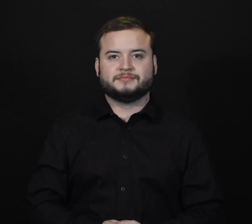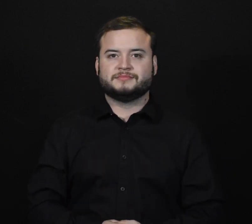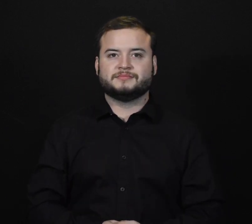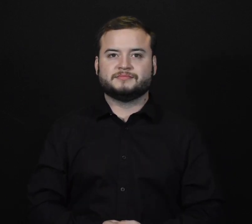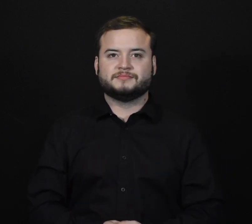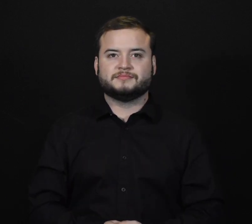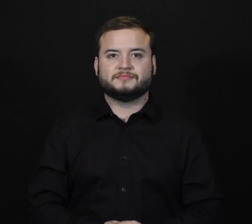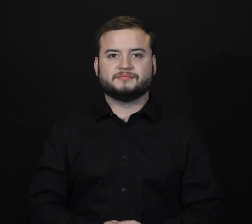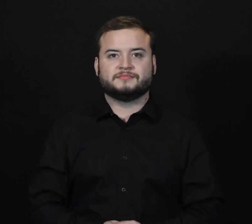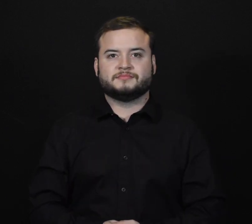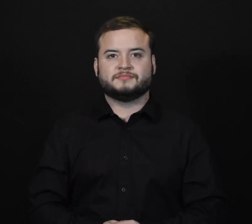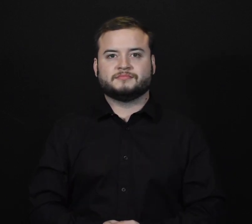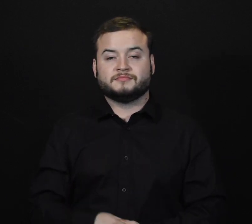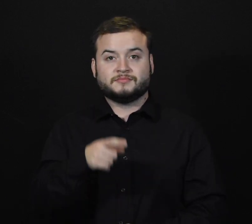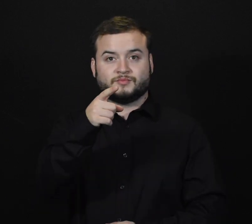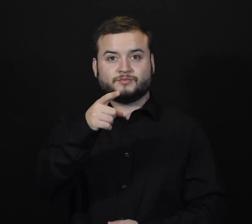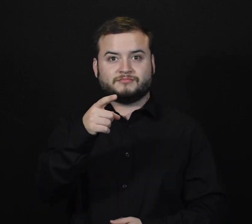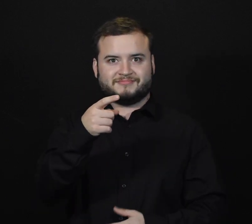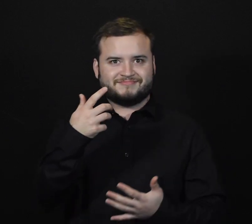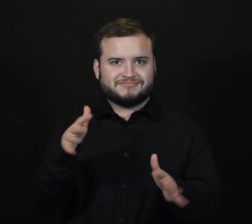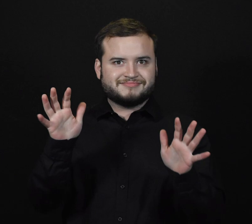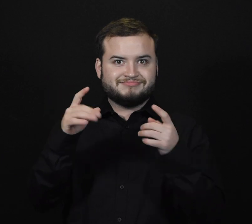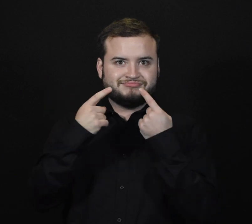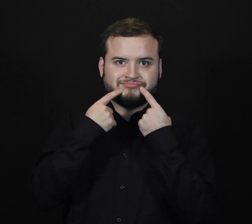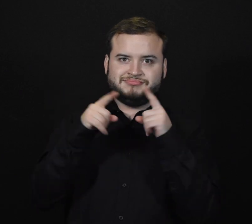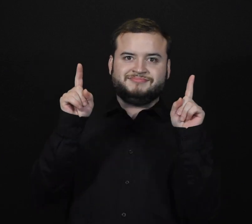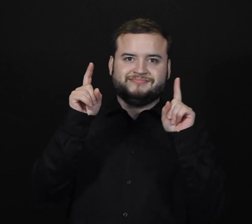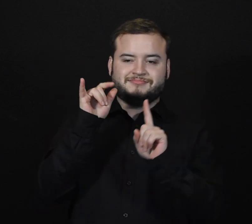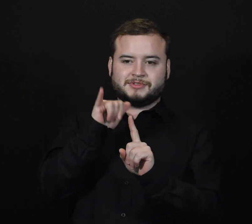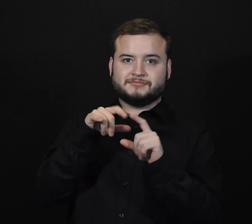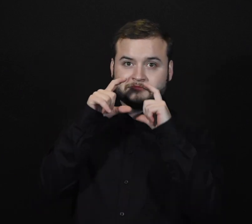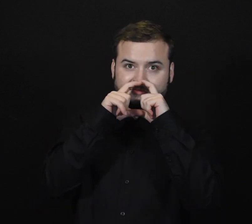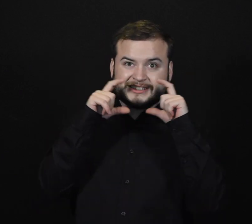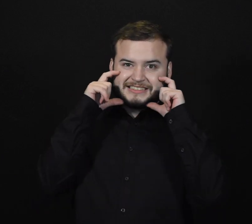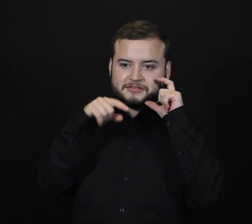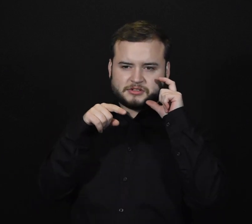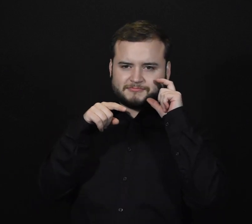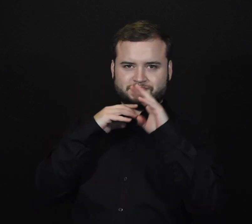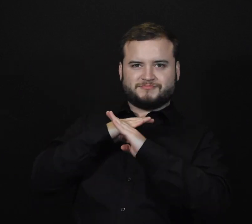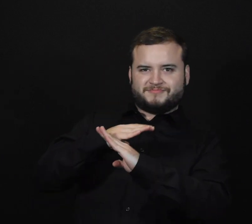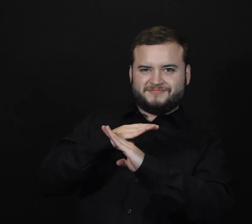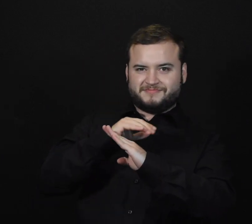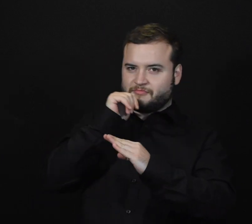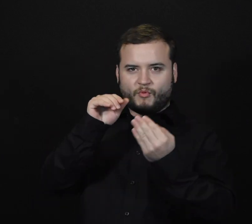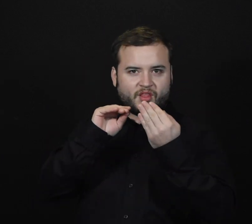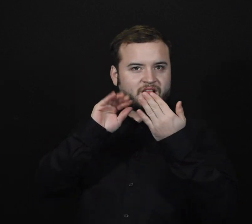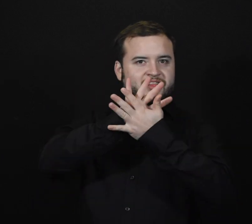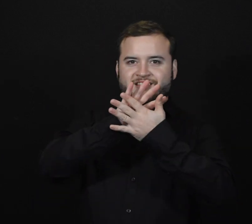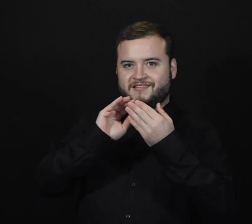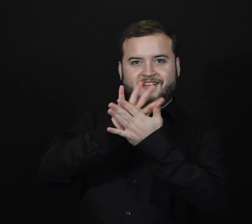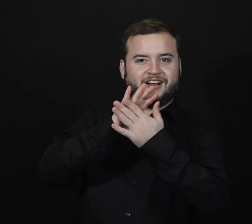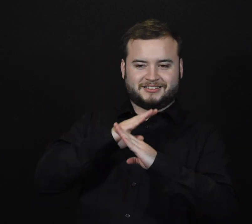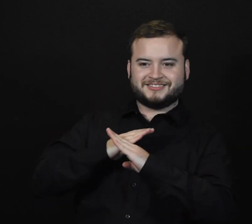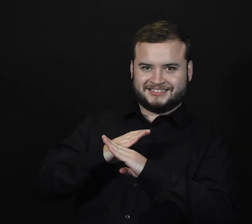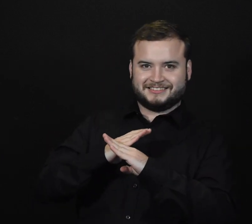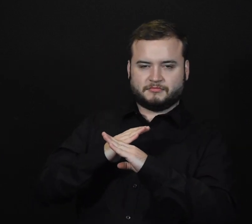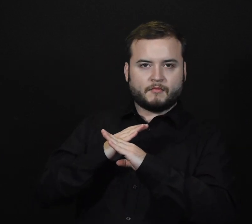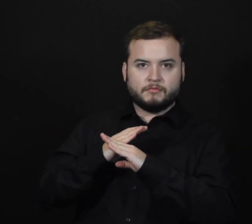You’ve successfully kept your masks from fogging up.